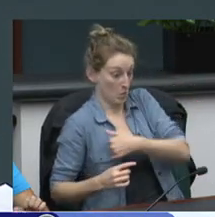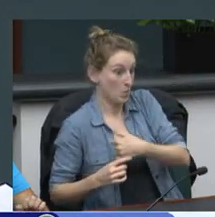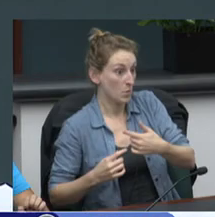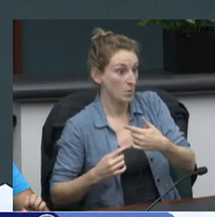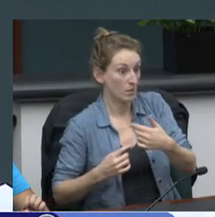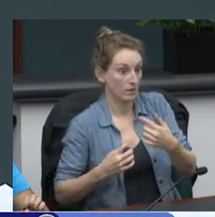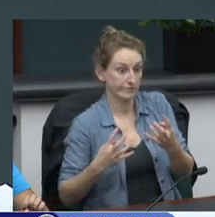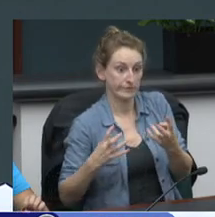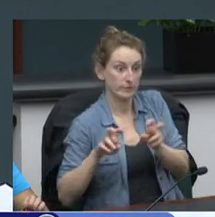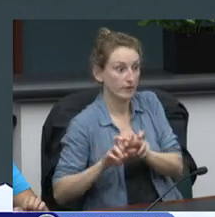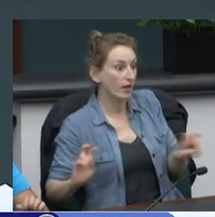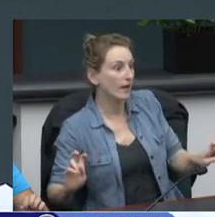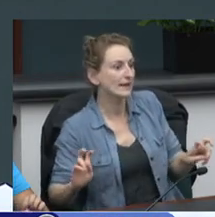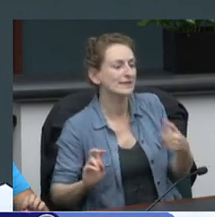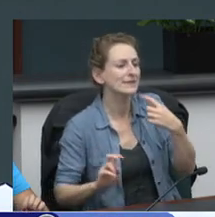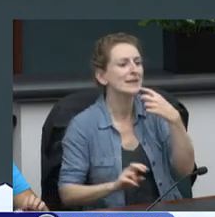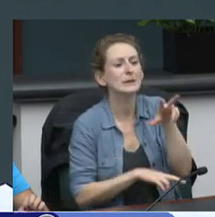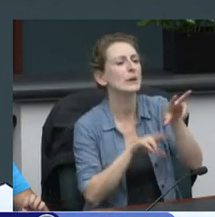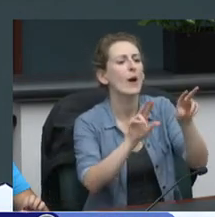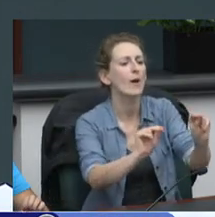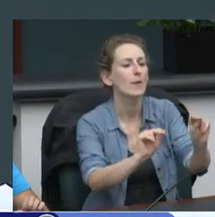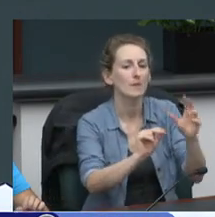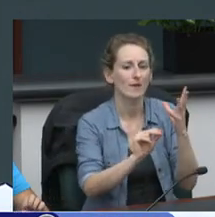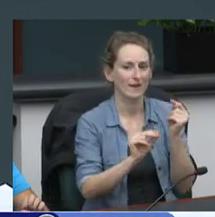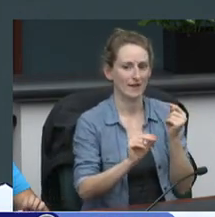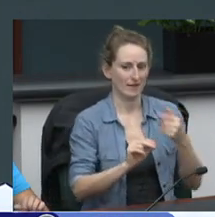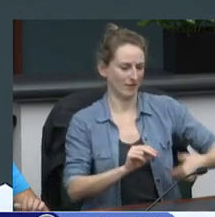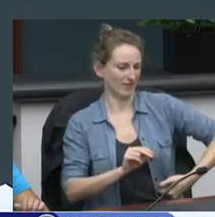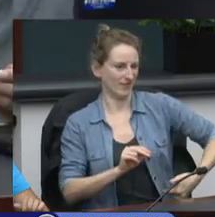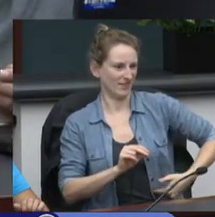that's what I would like to figure out how we could fix them